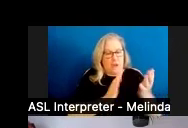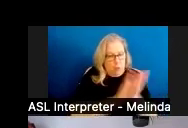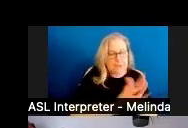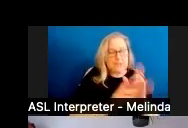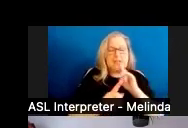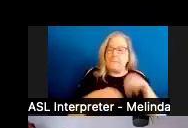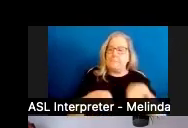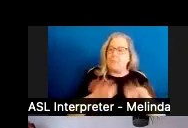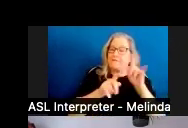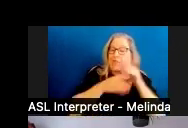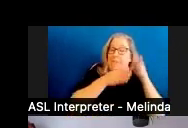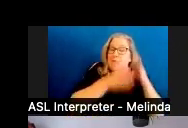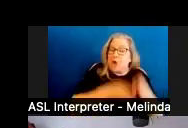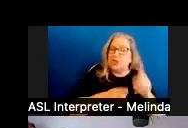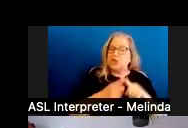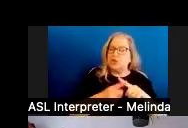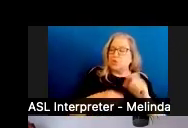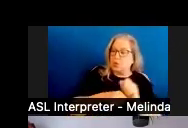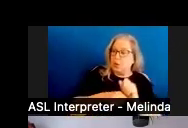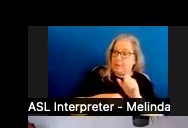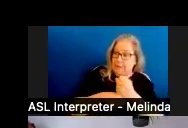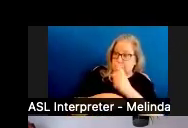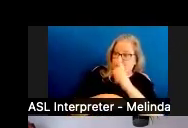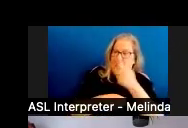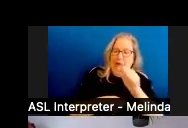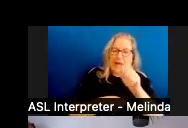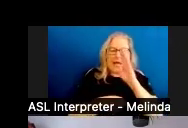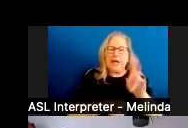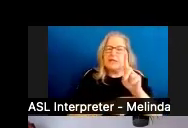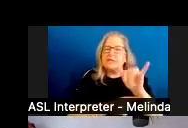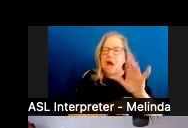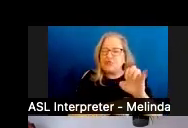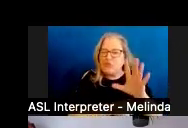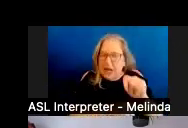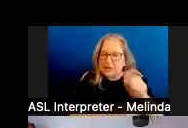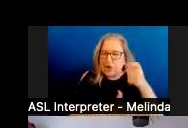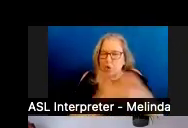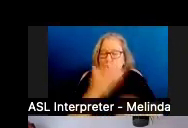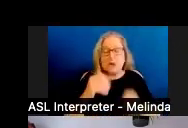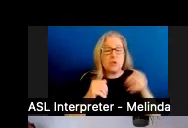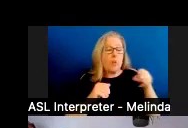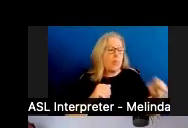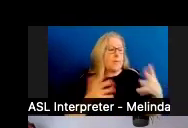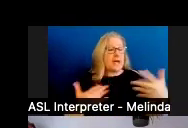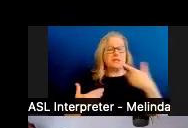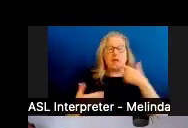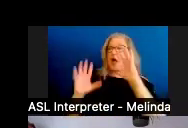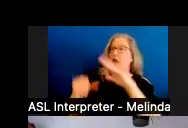on whether there are any direct cost limitations. So they may say, "Hey, we want to set aside